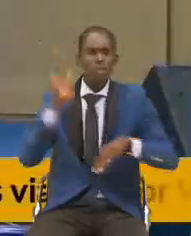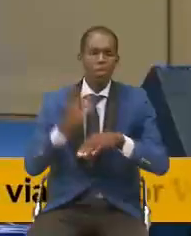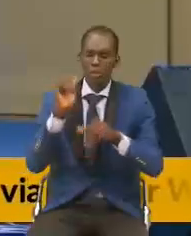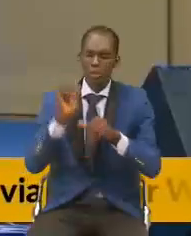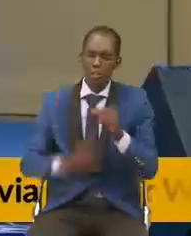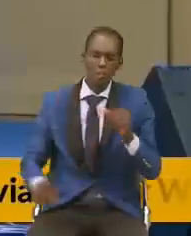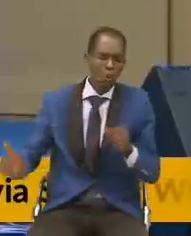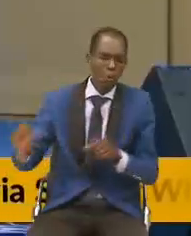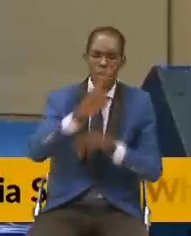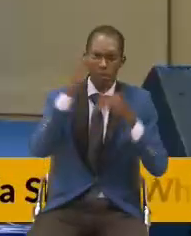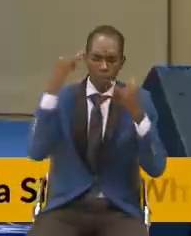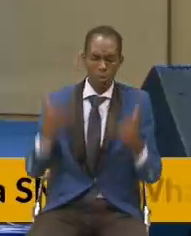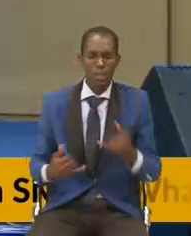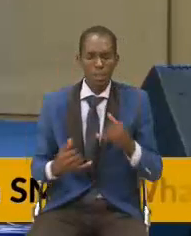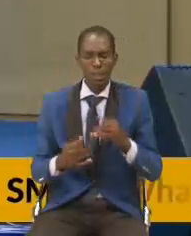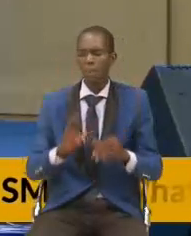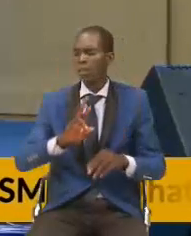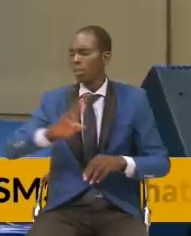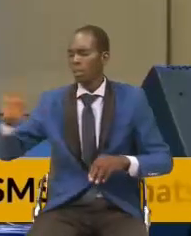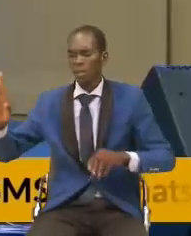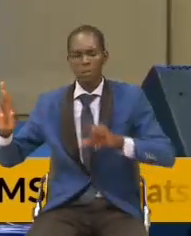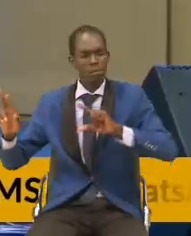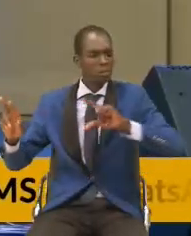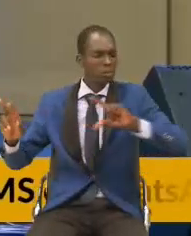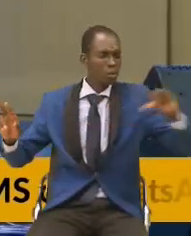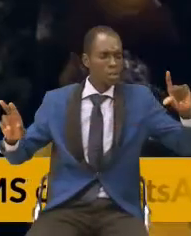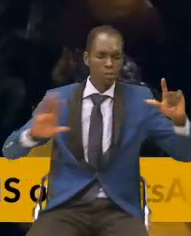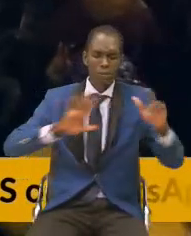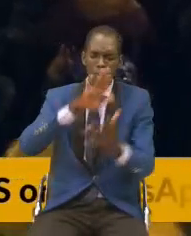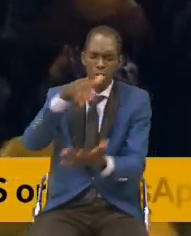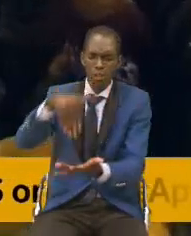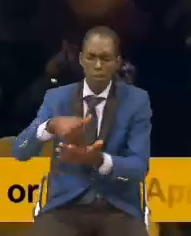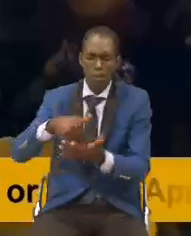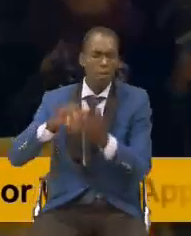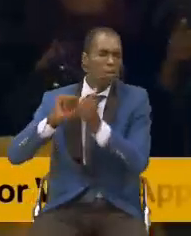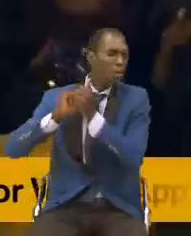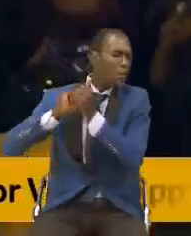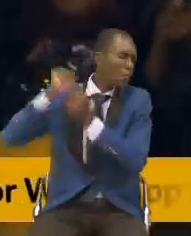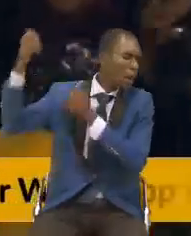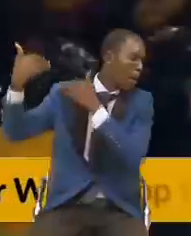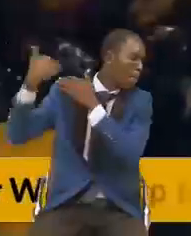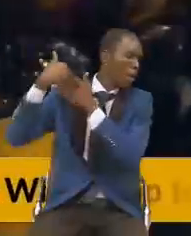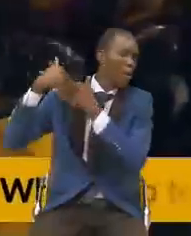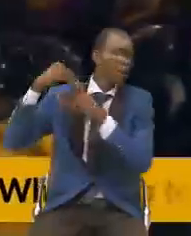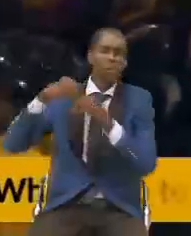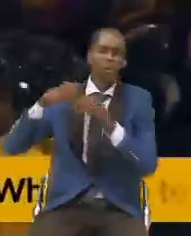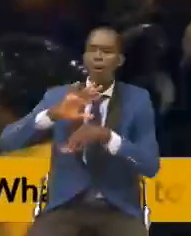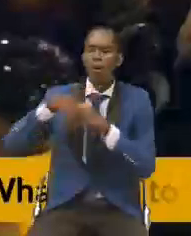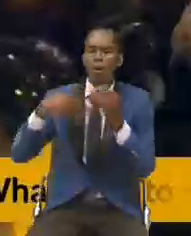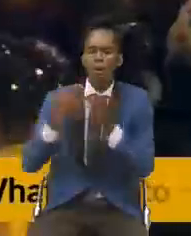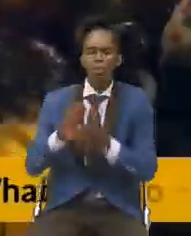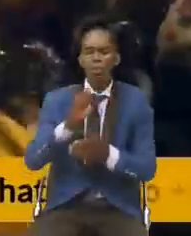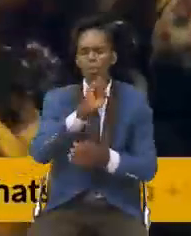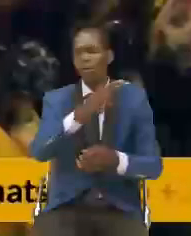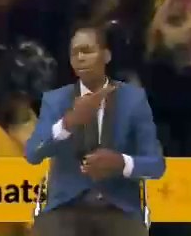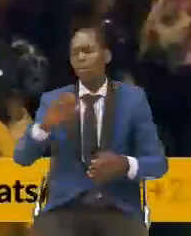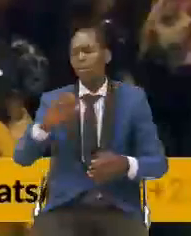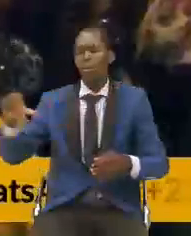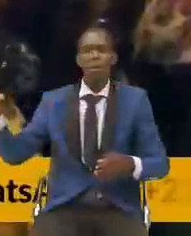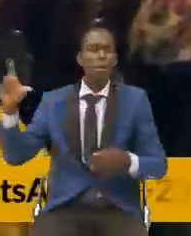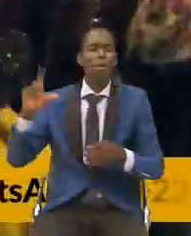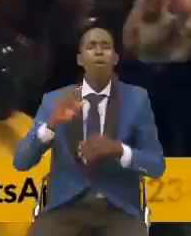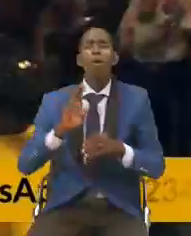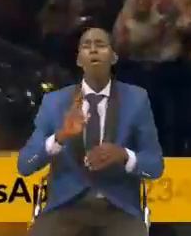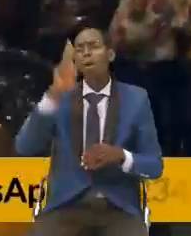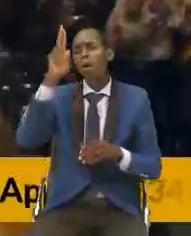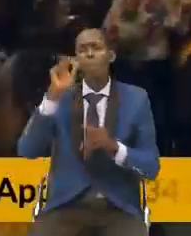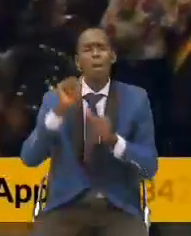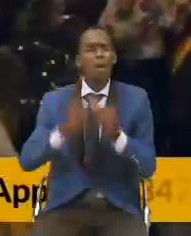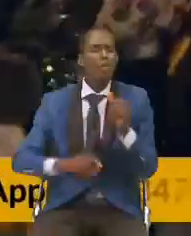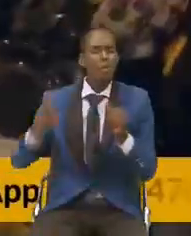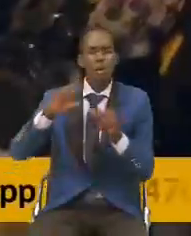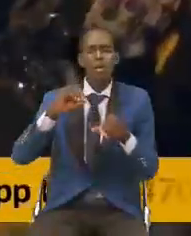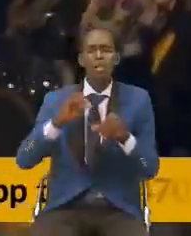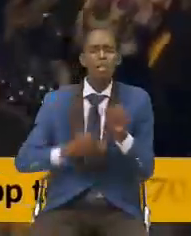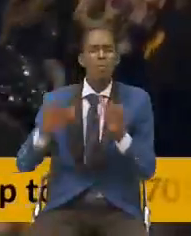whatever disease touch everyone right now right ledge center far back in those halls everywhere